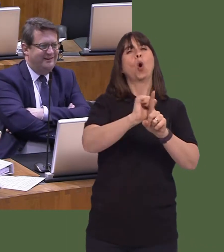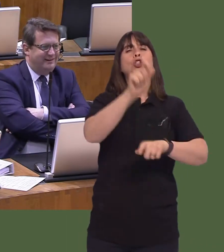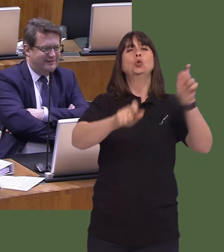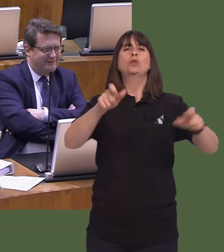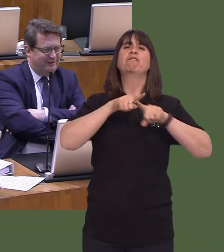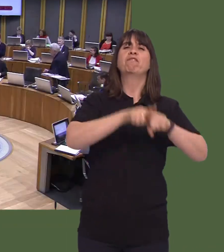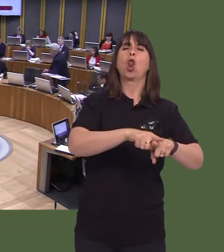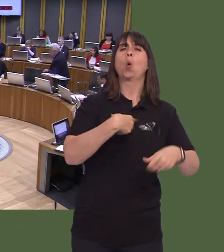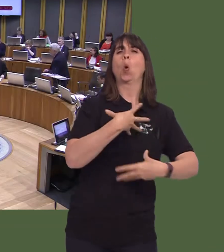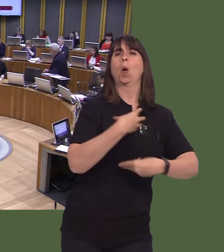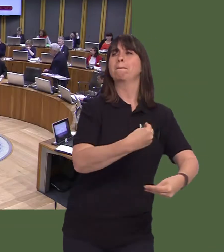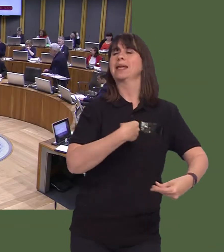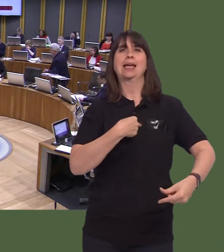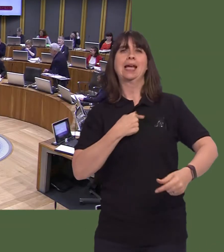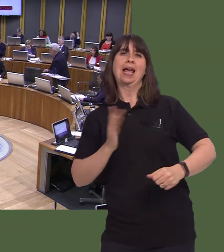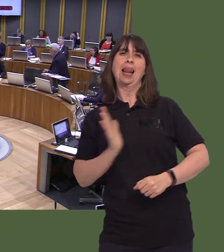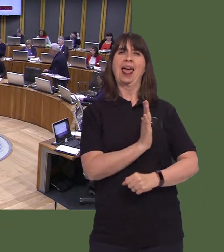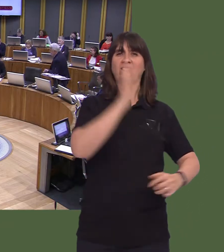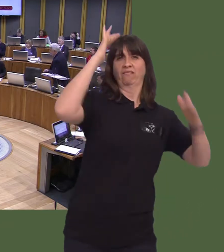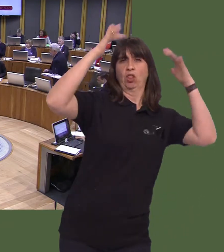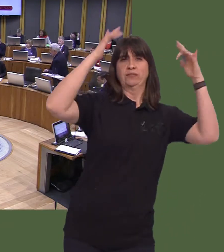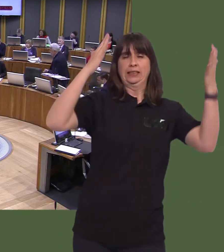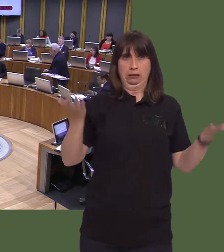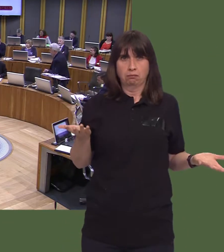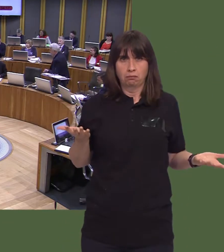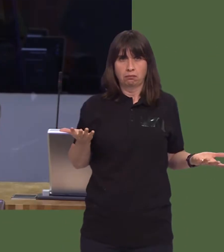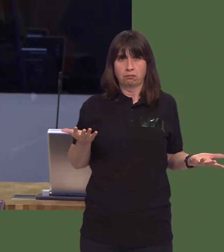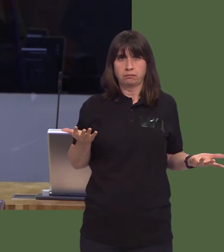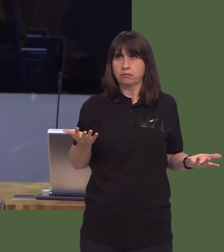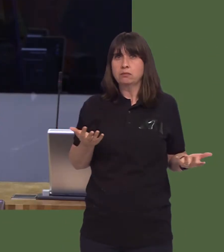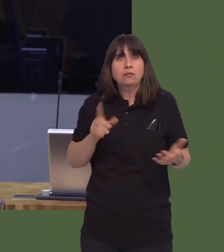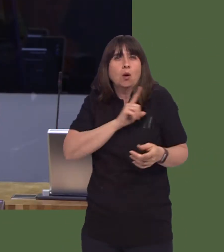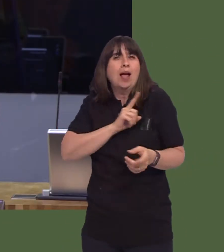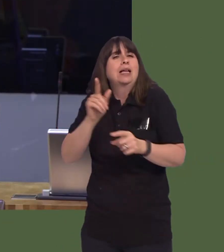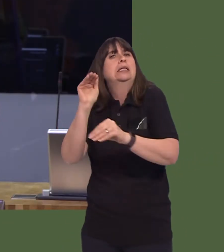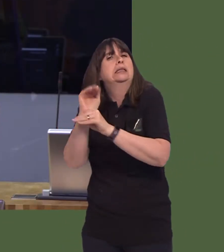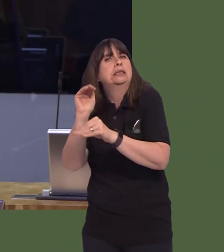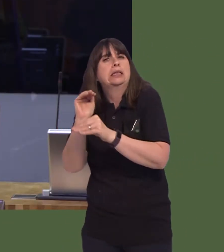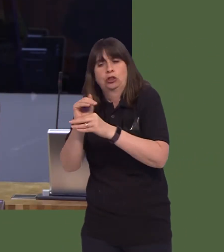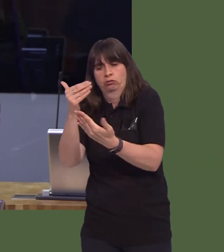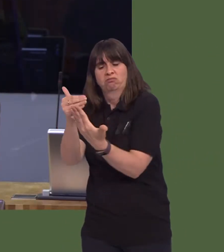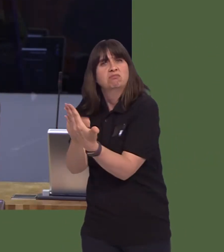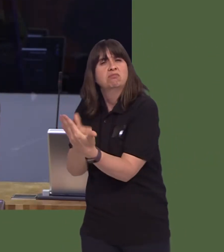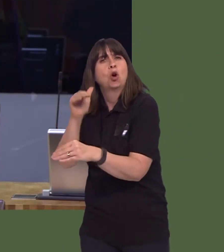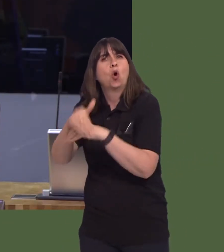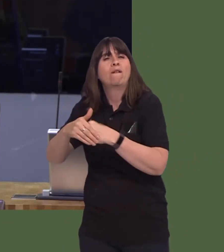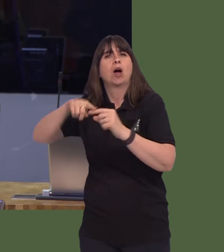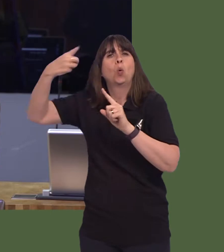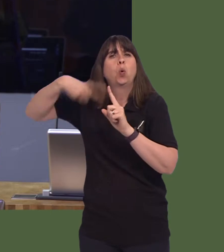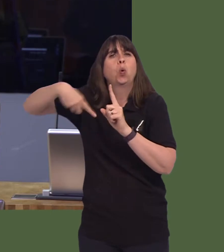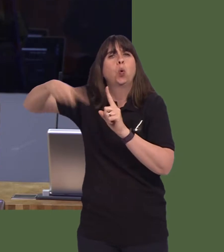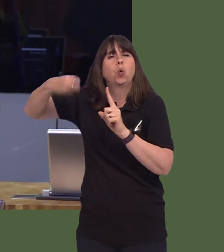There is nothing, for example, in the topic of wind energy that calls into question the